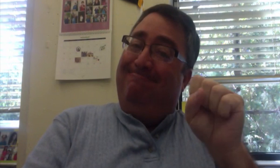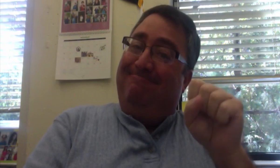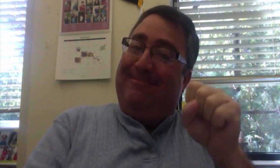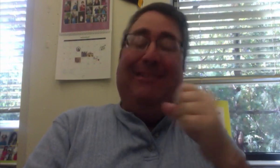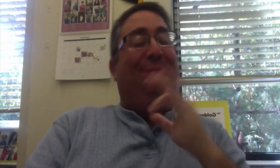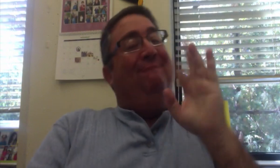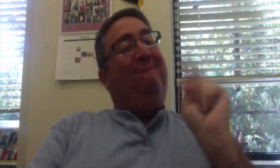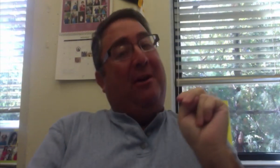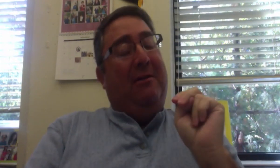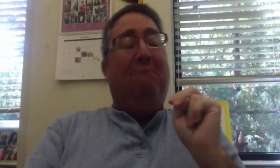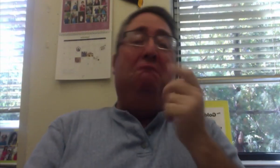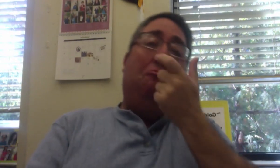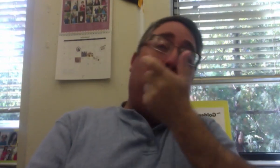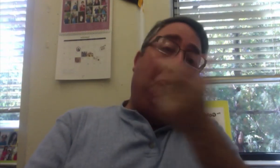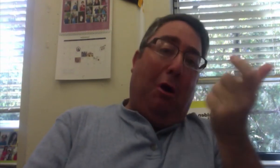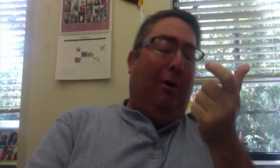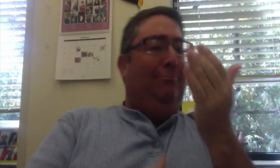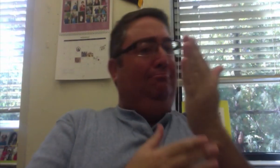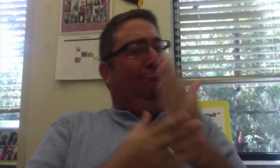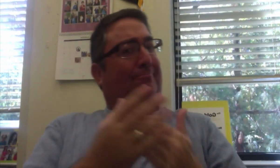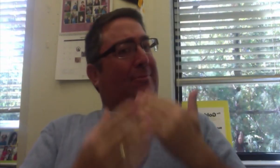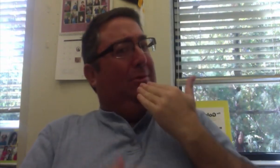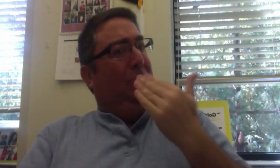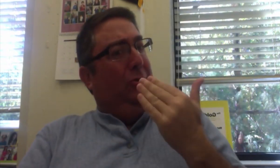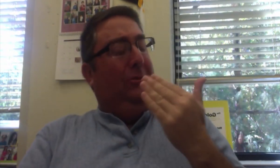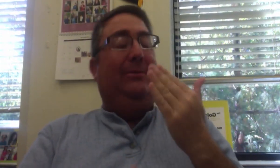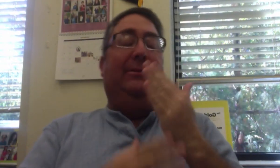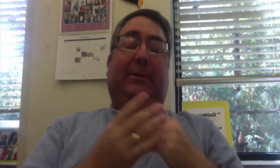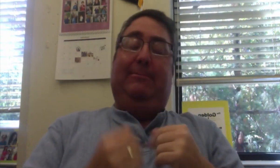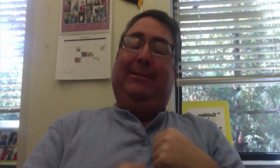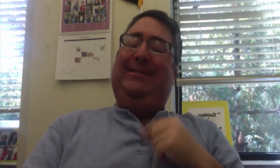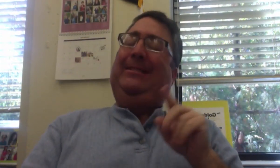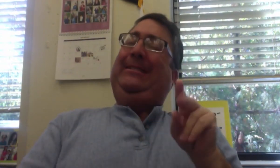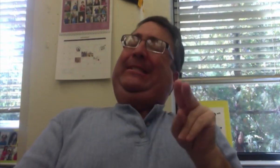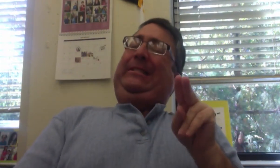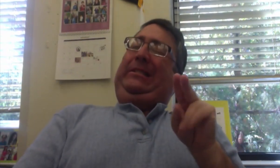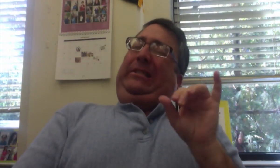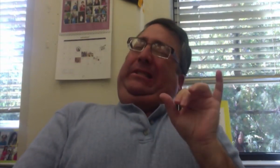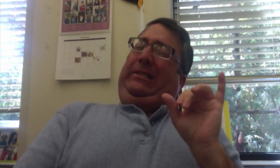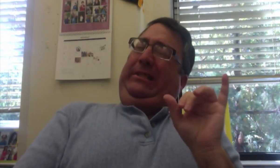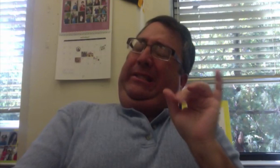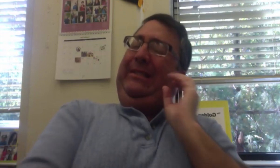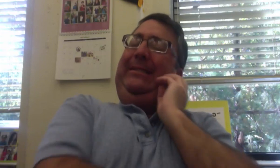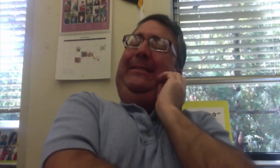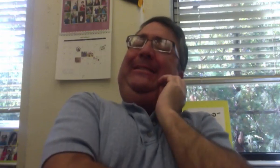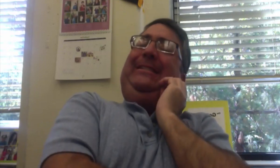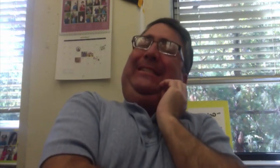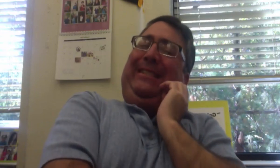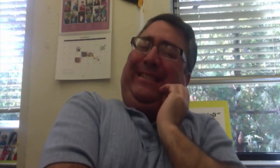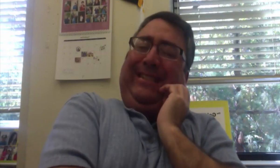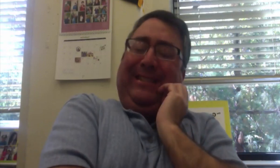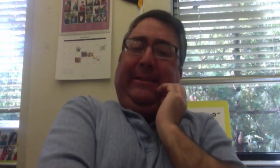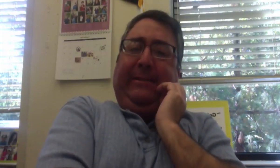Some have been good, while others, well.... they have problems.